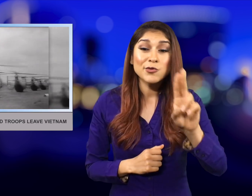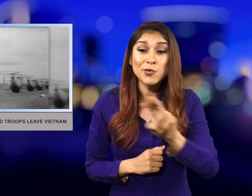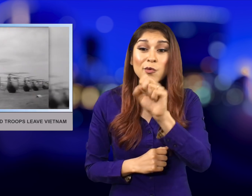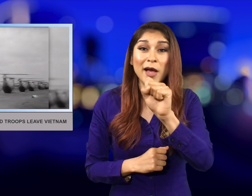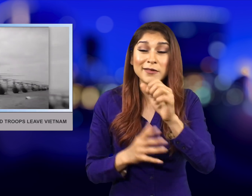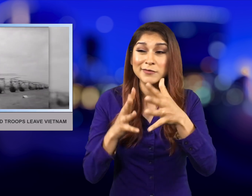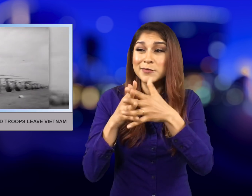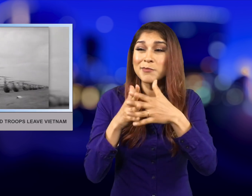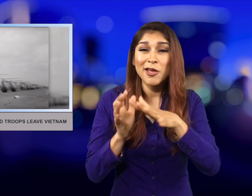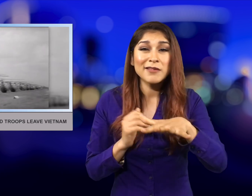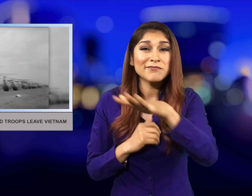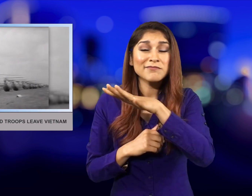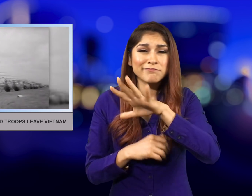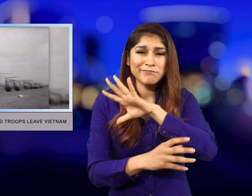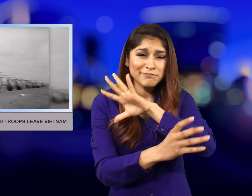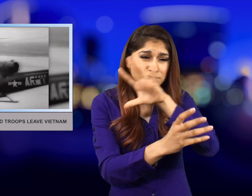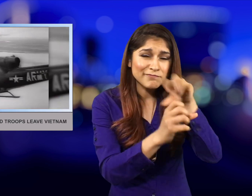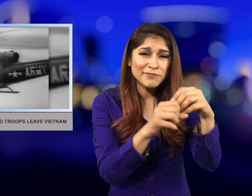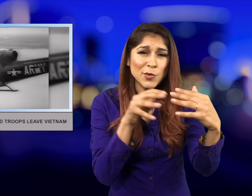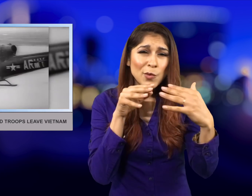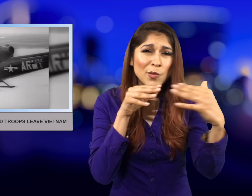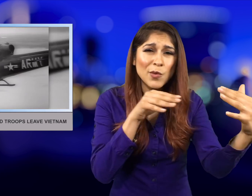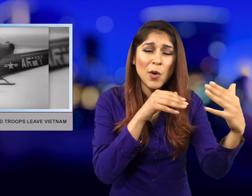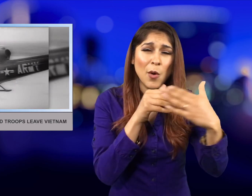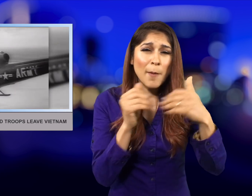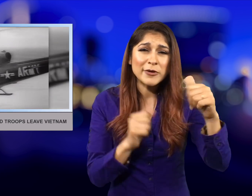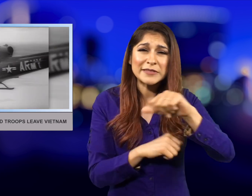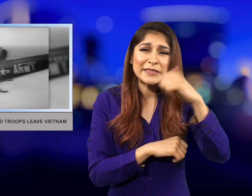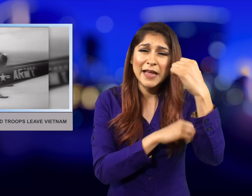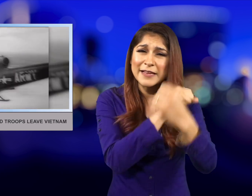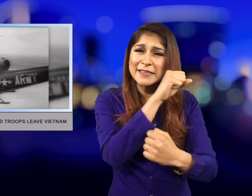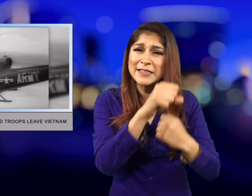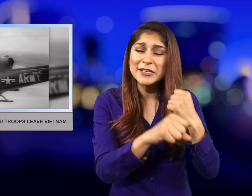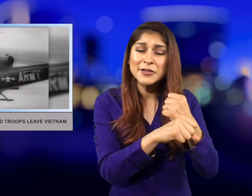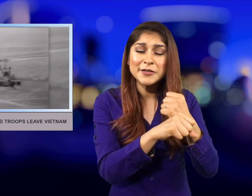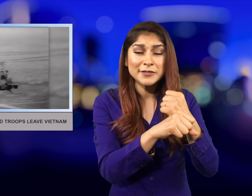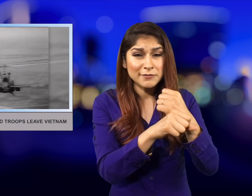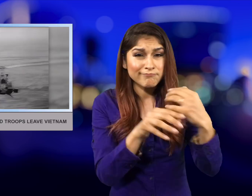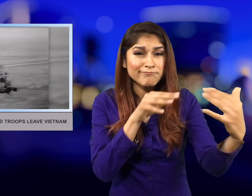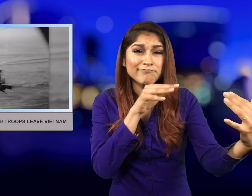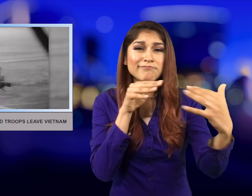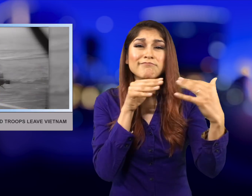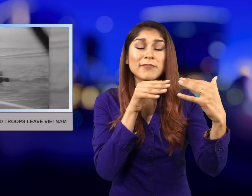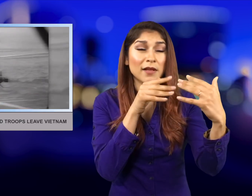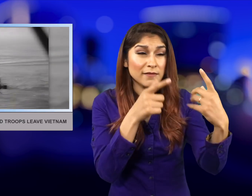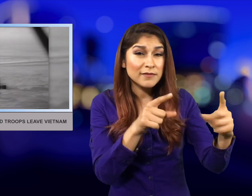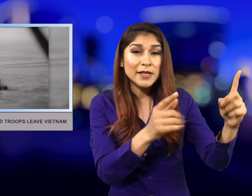The servicemembers boarded a flight on March 29, 1973 after almost 10 years of military intervention.